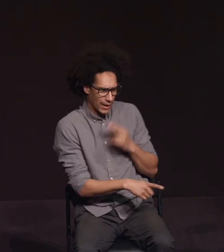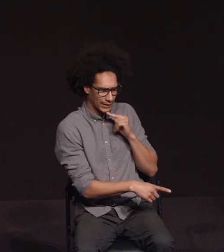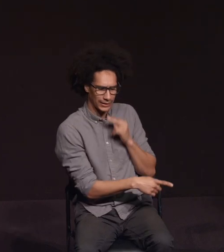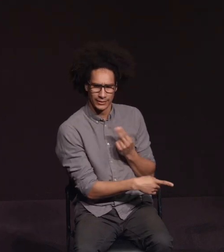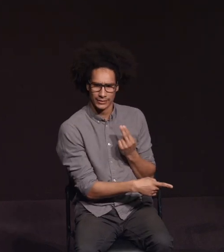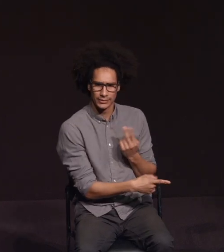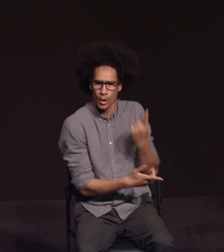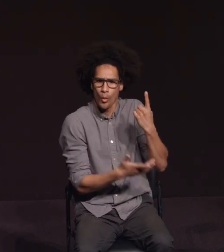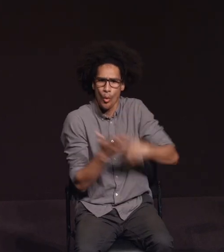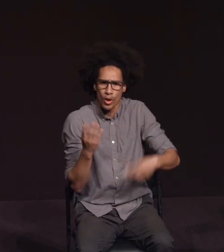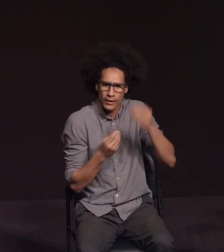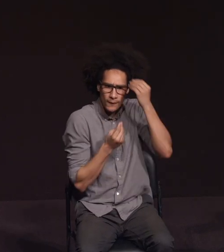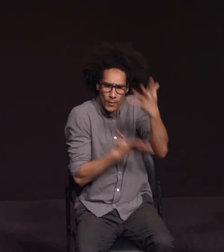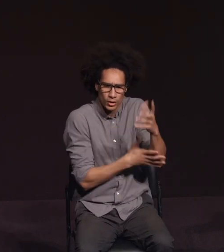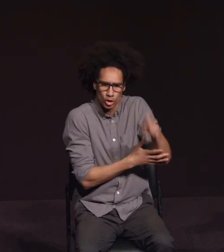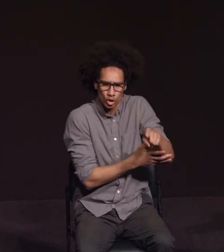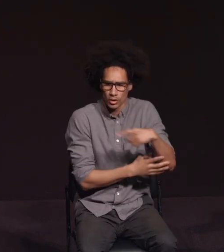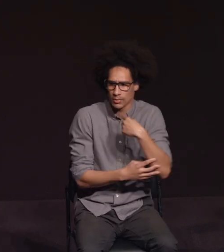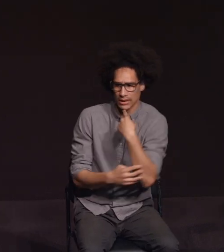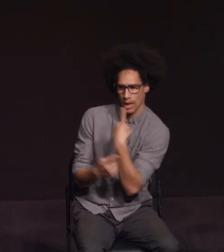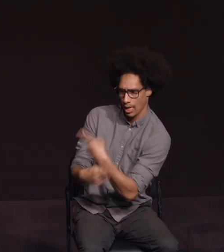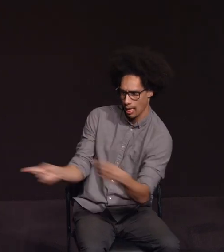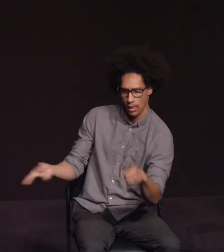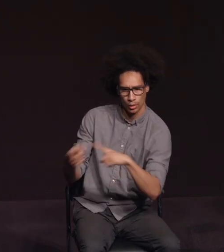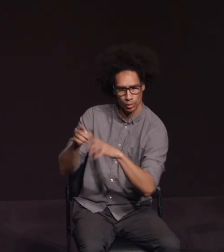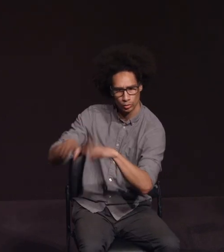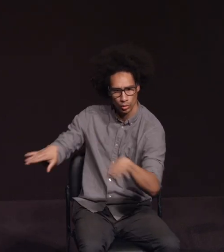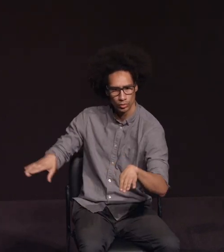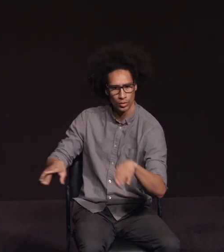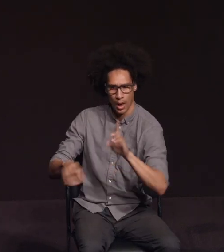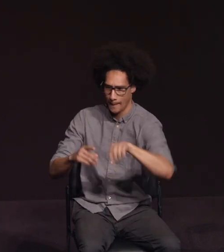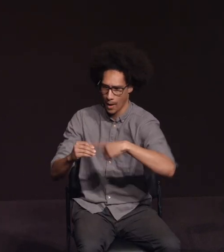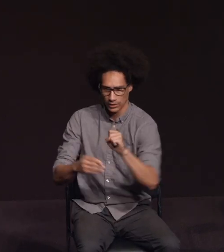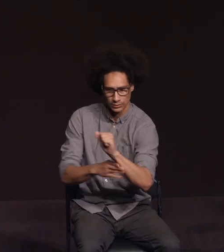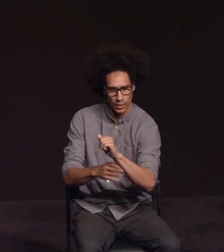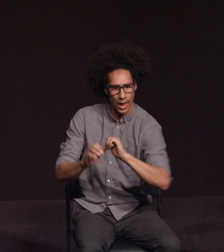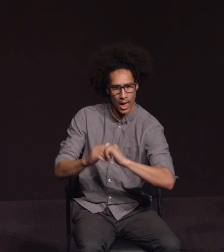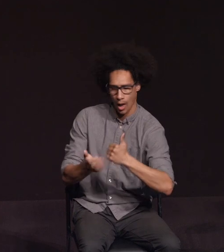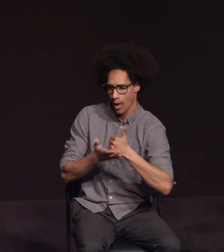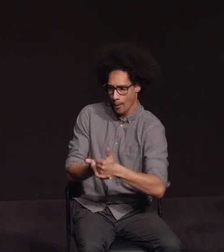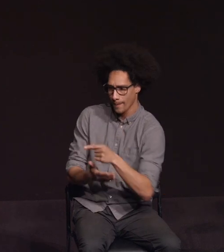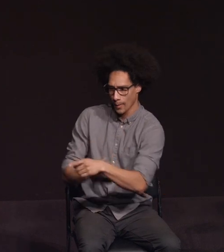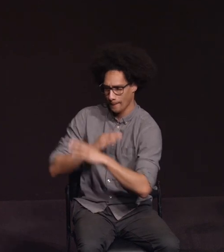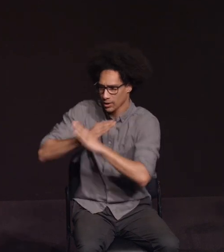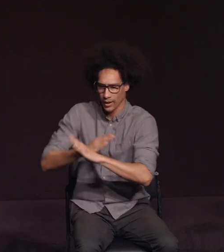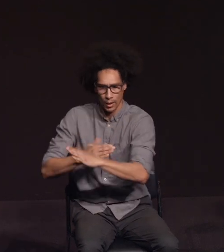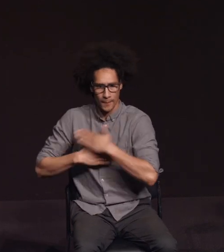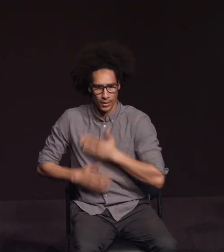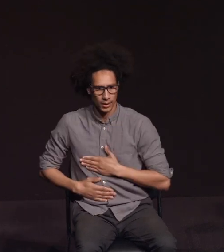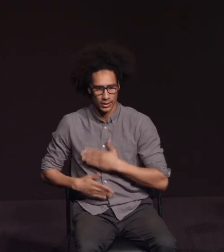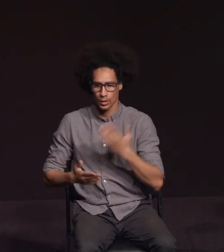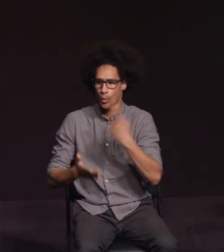children about sexual abuse to help them protect their bodies and what to do if they're ever harmed?